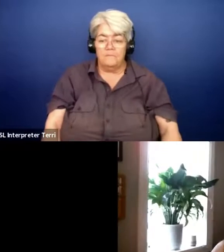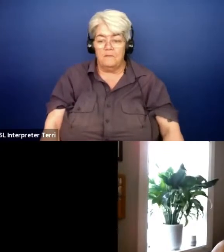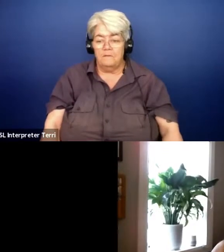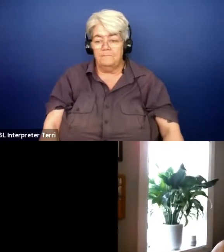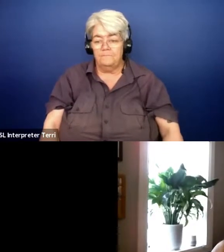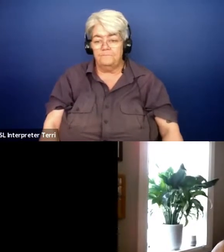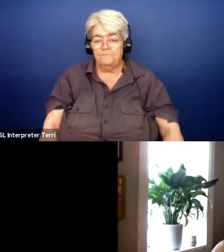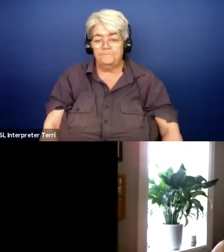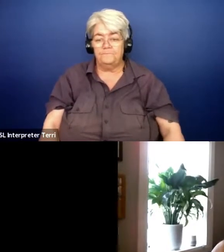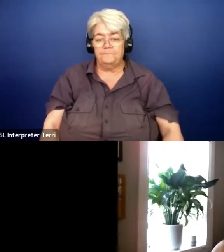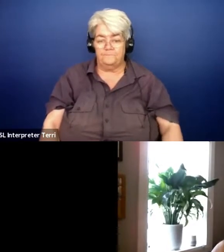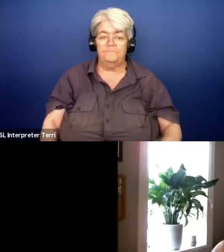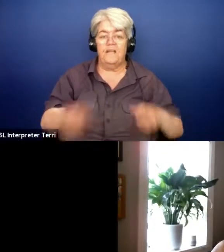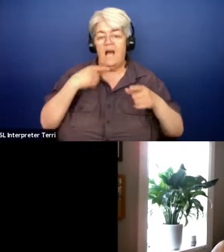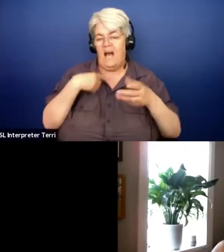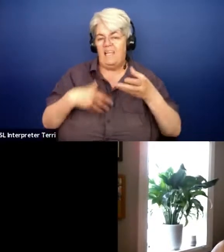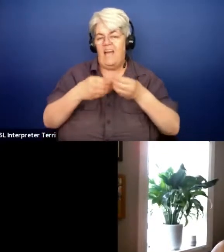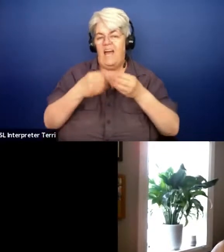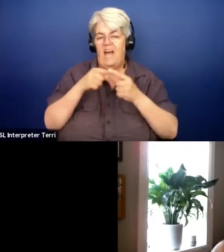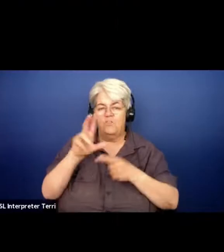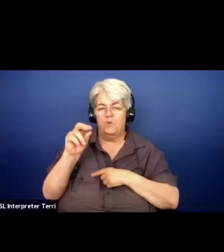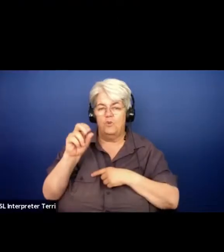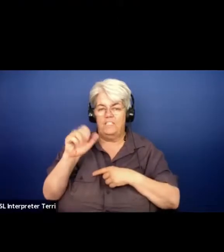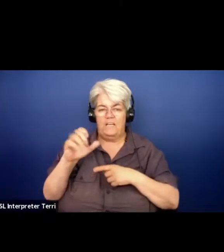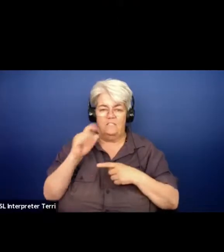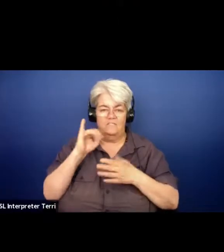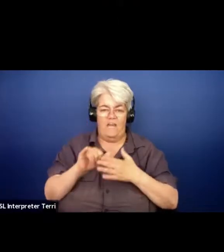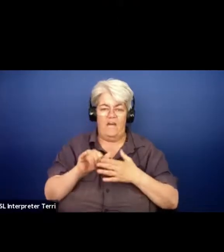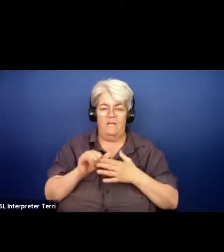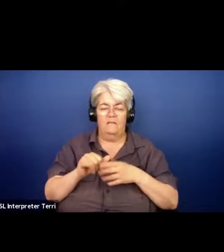I could add about 30 seconds in on that.